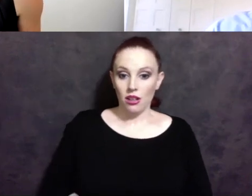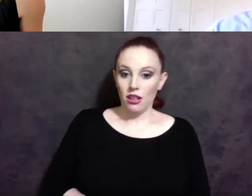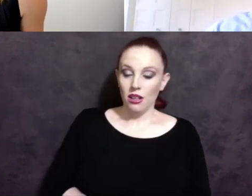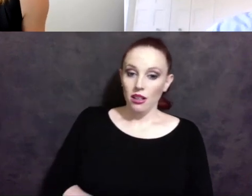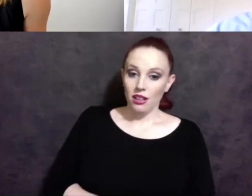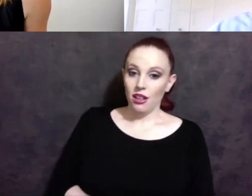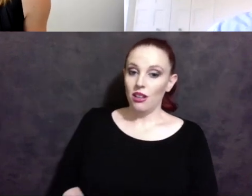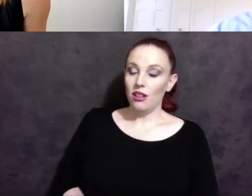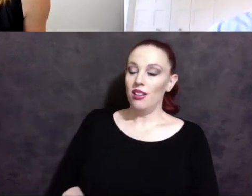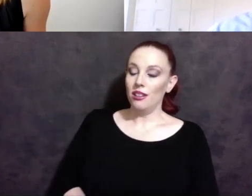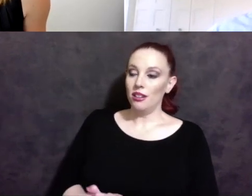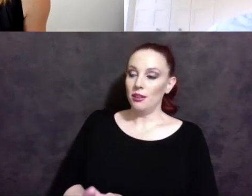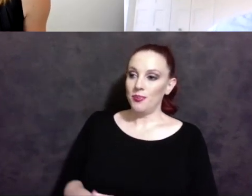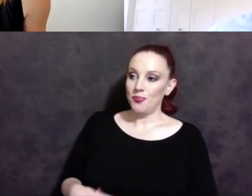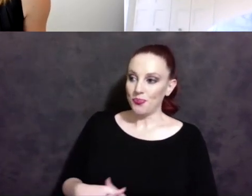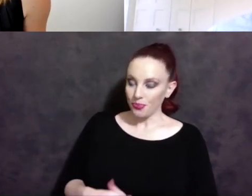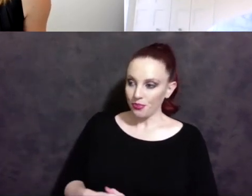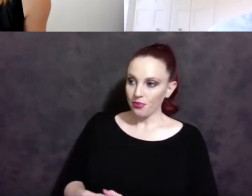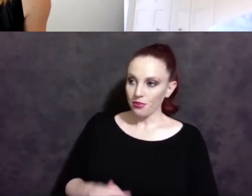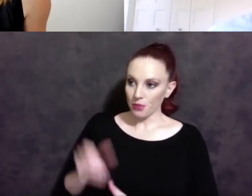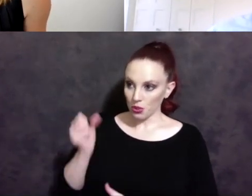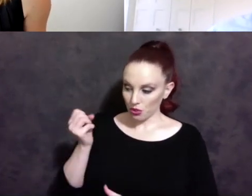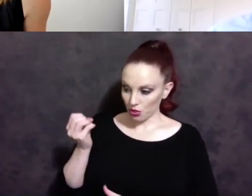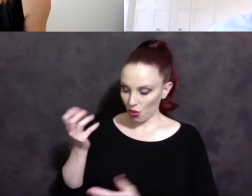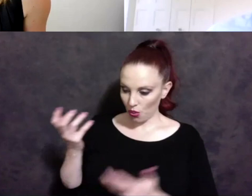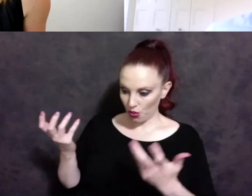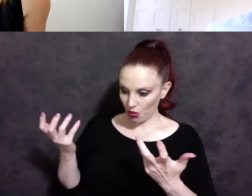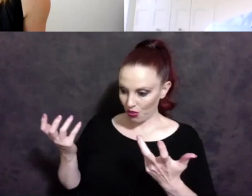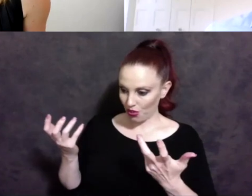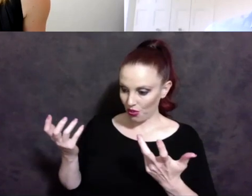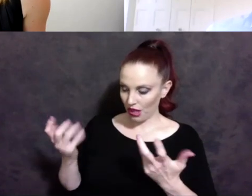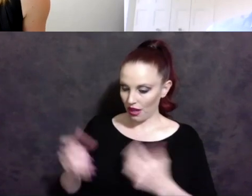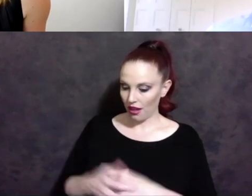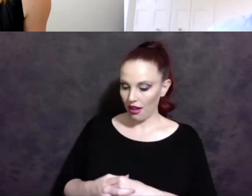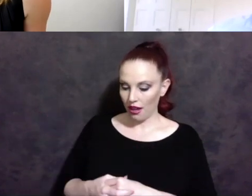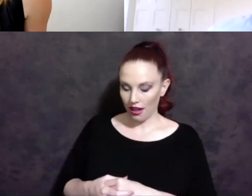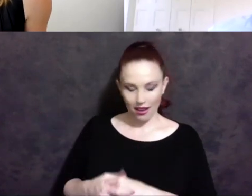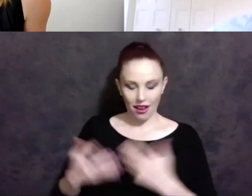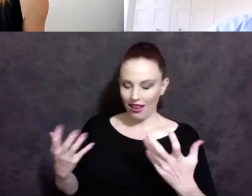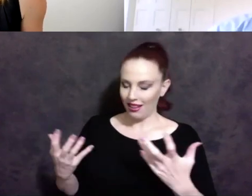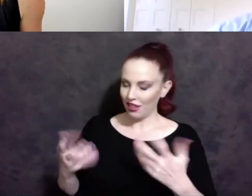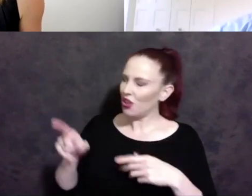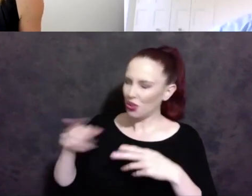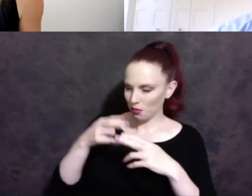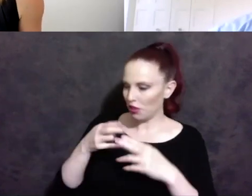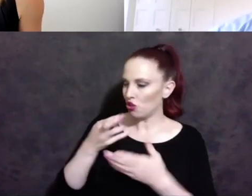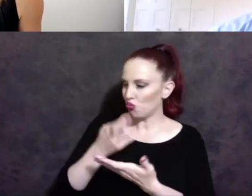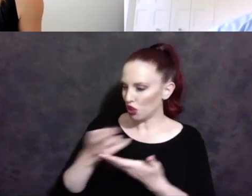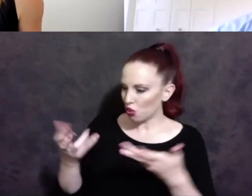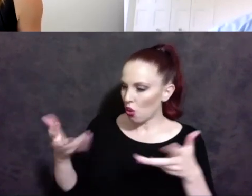So where can people you mentioned some resources already. Are there additional resources where